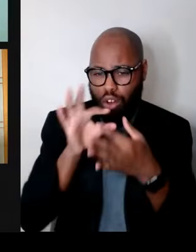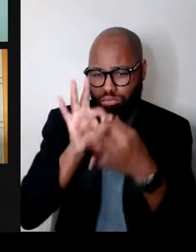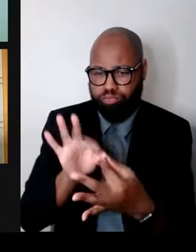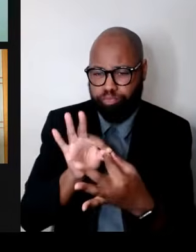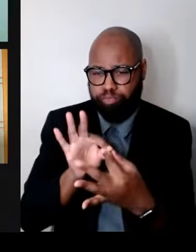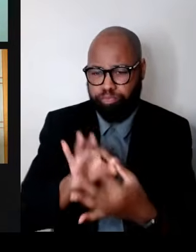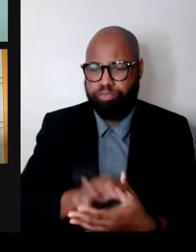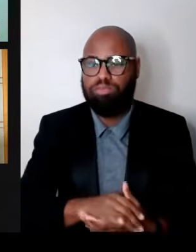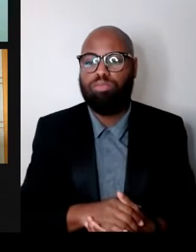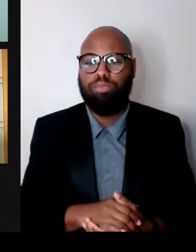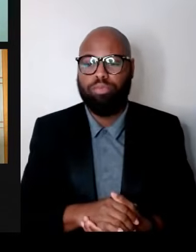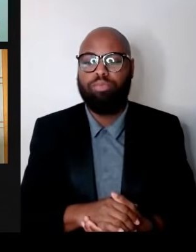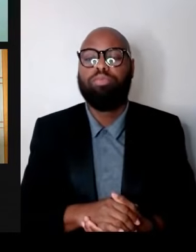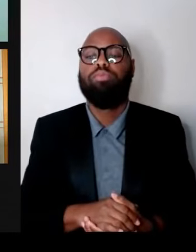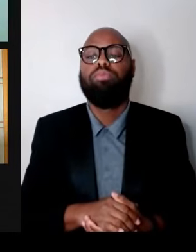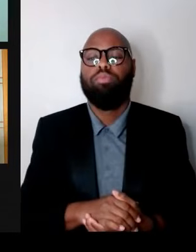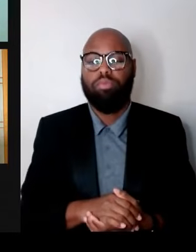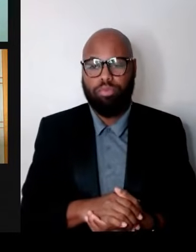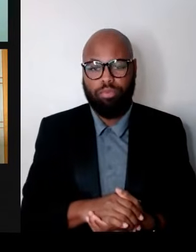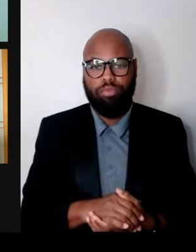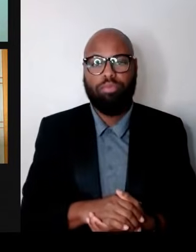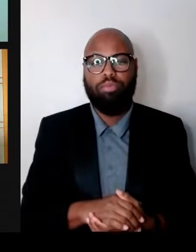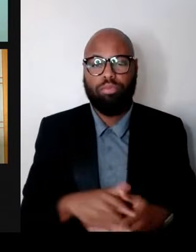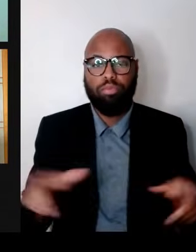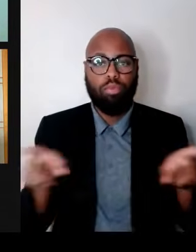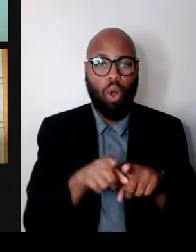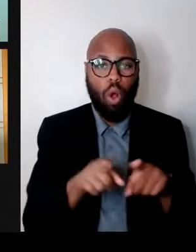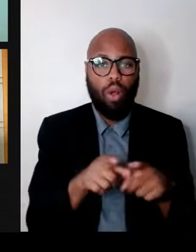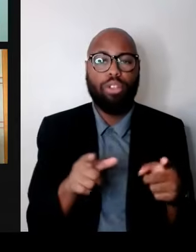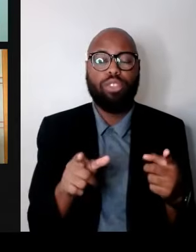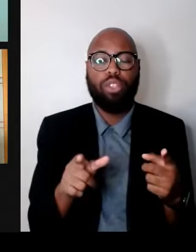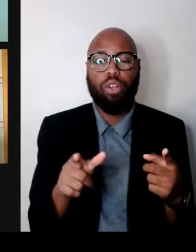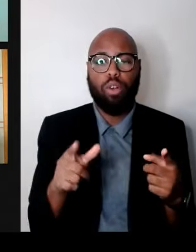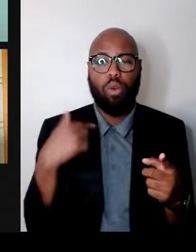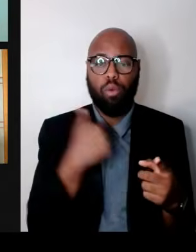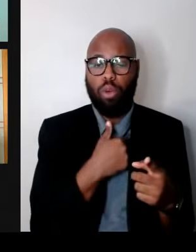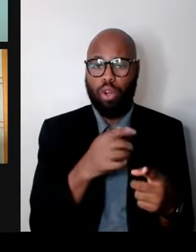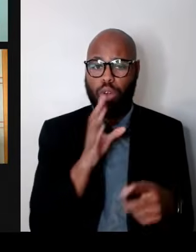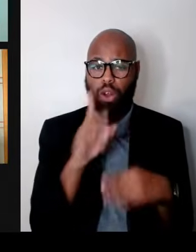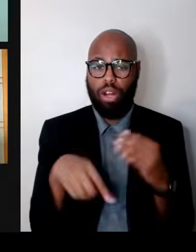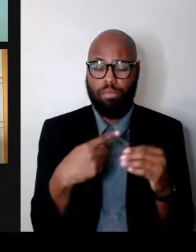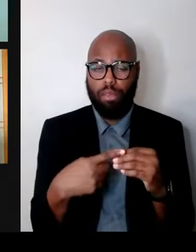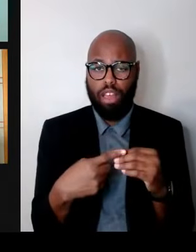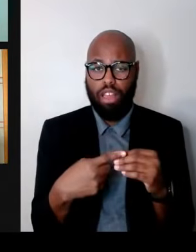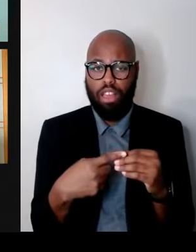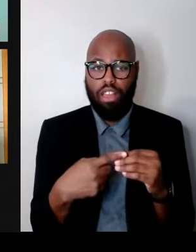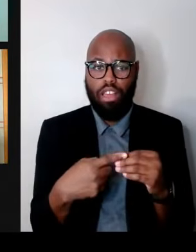And on the other hand, we're talking not about disinformation